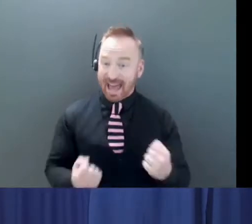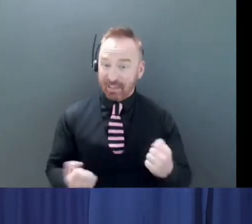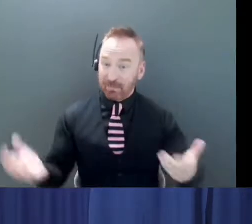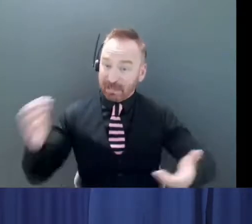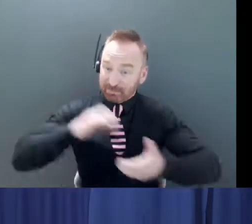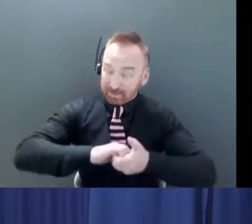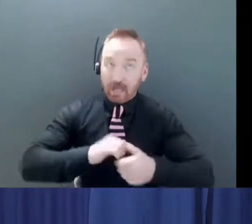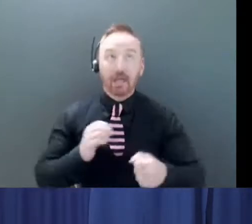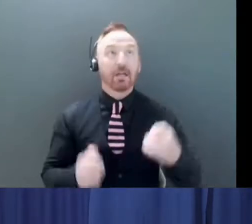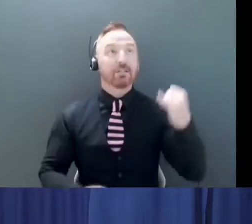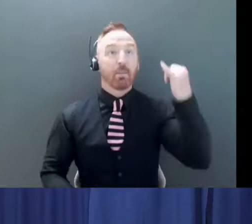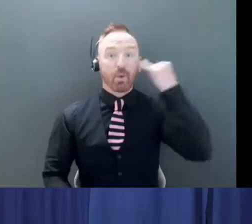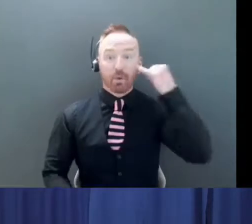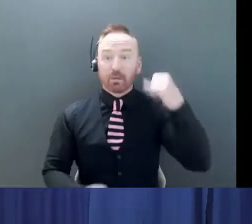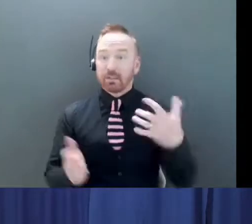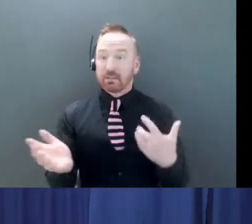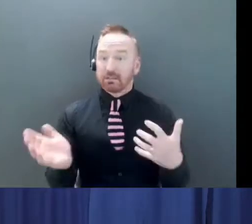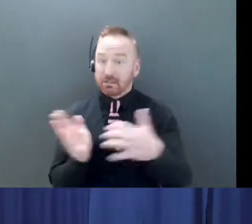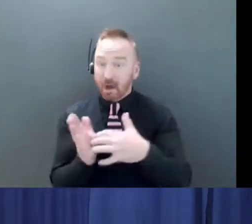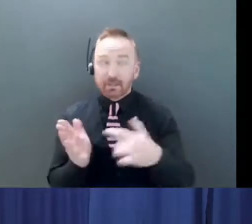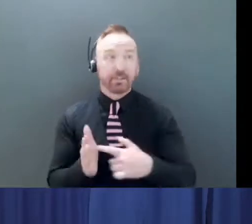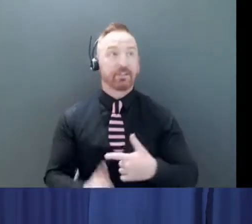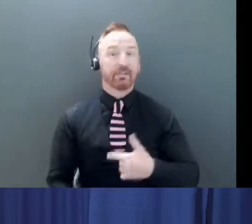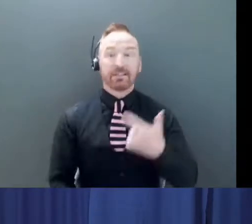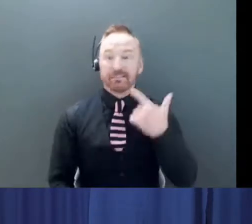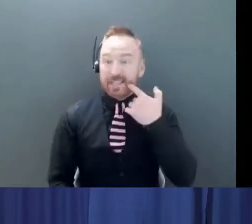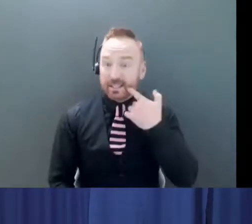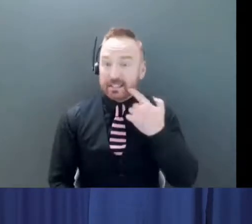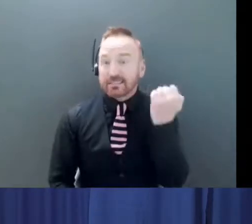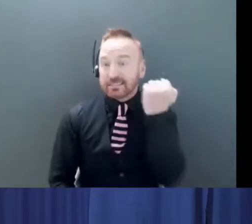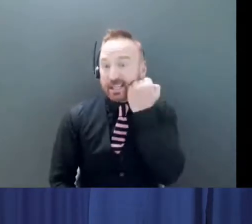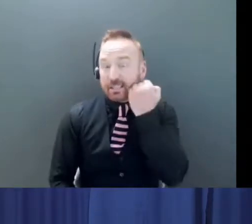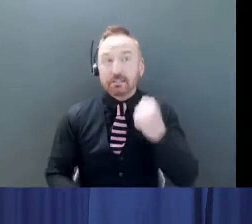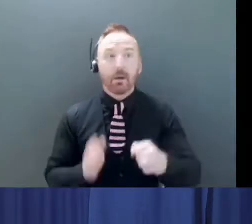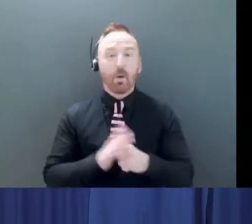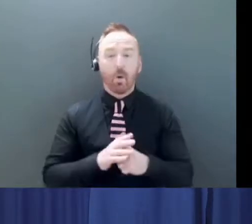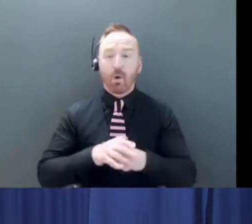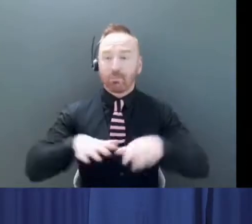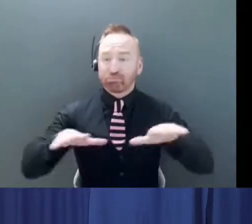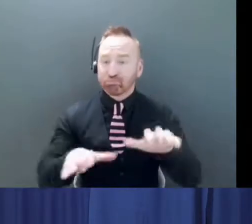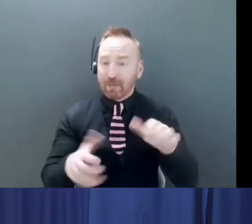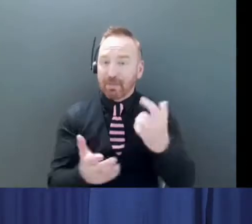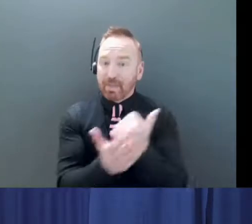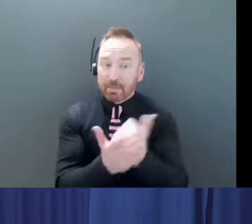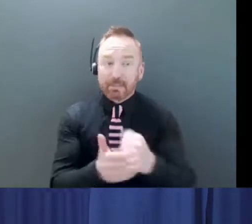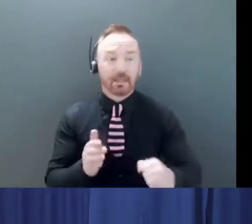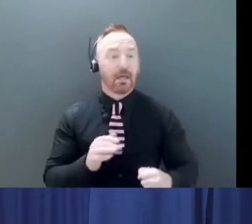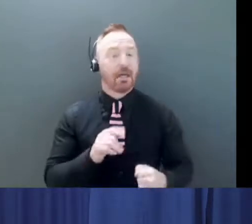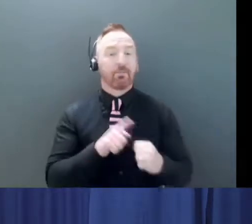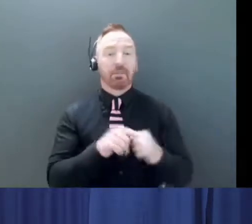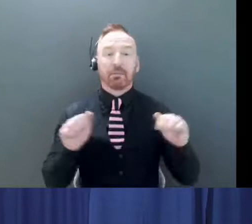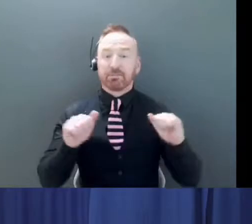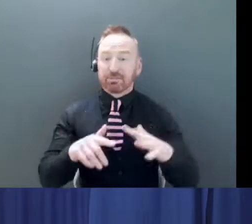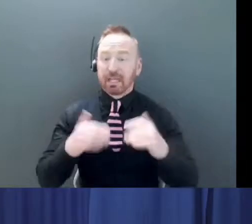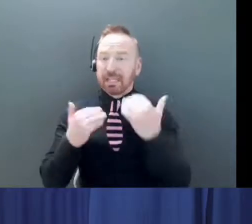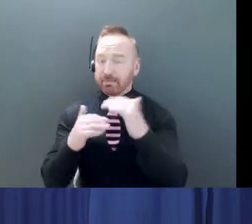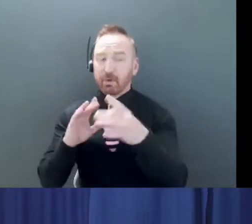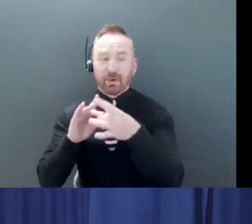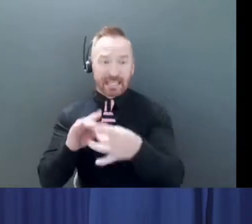massage therapists. Gathering limits remain in gyms, recreational centres, and fitness studios.